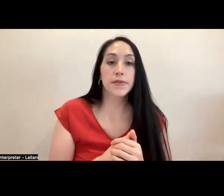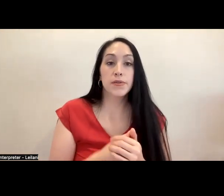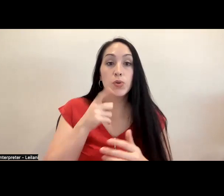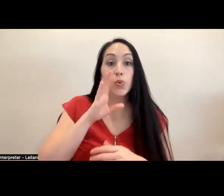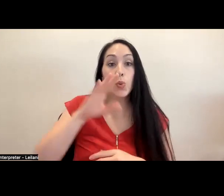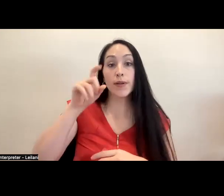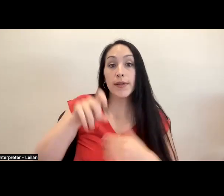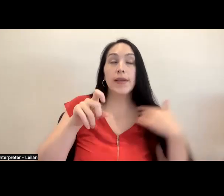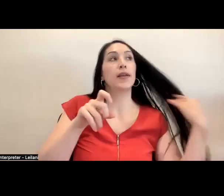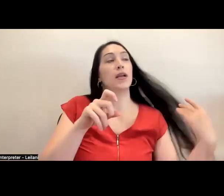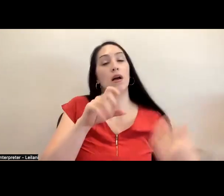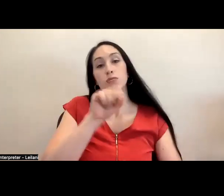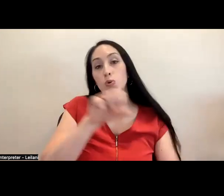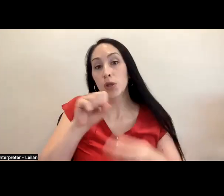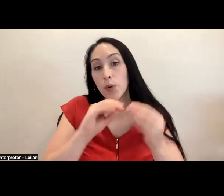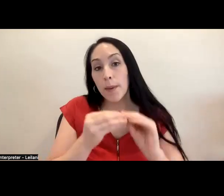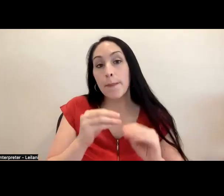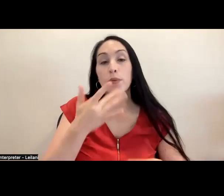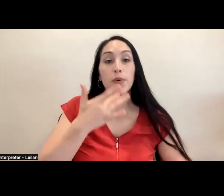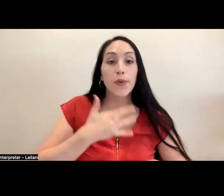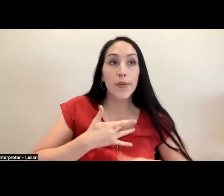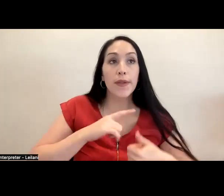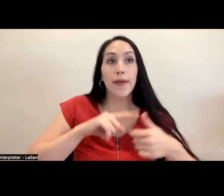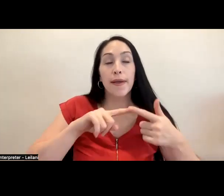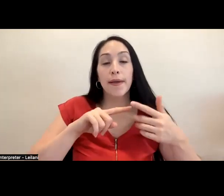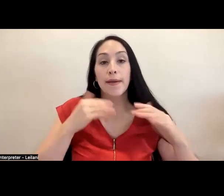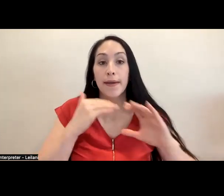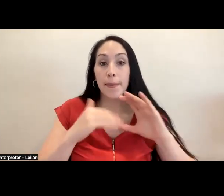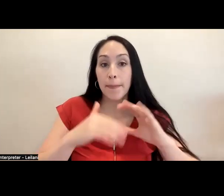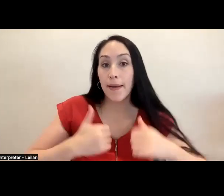of birth, an email address when you establish all that.